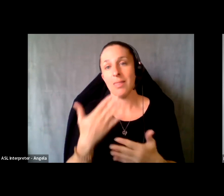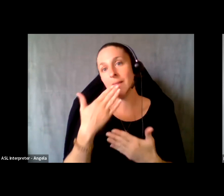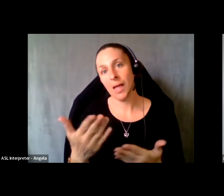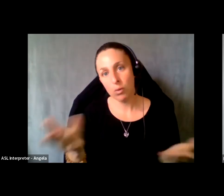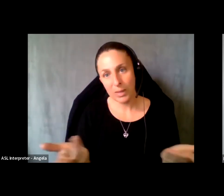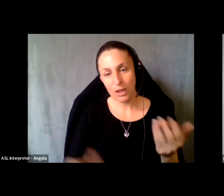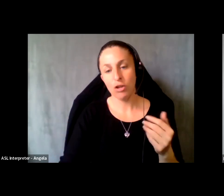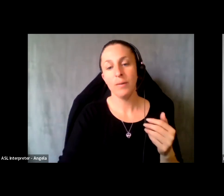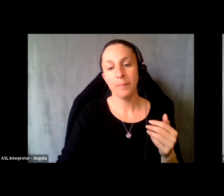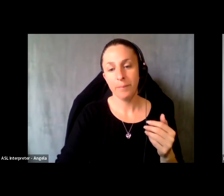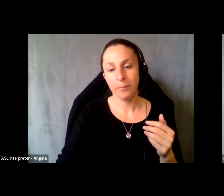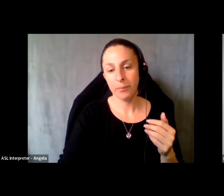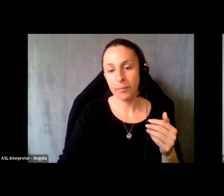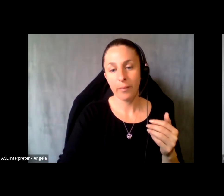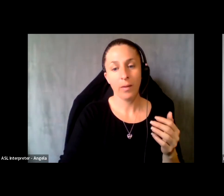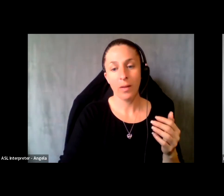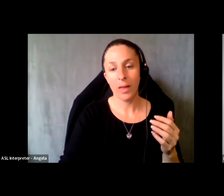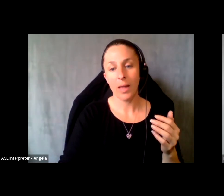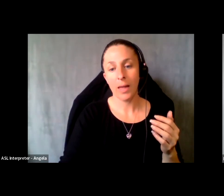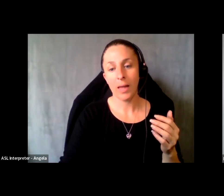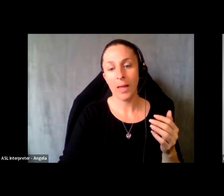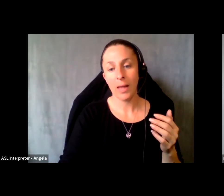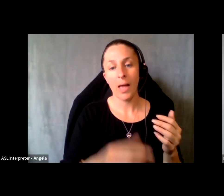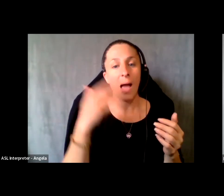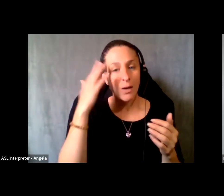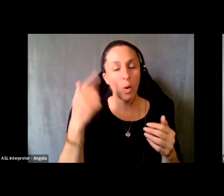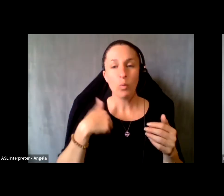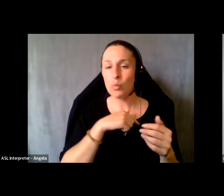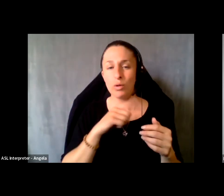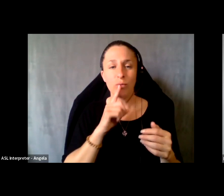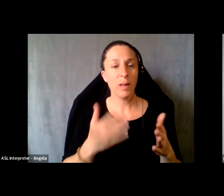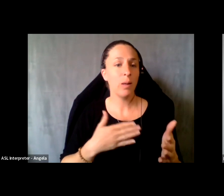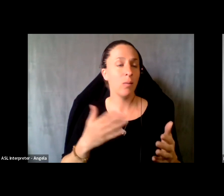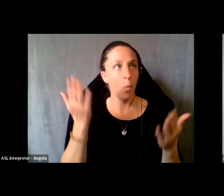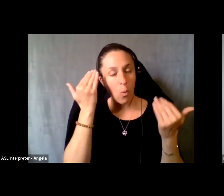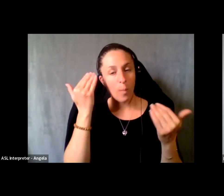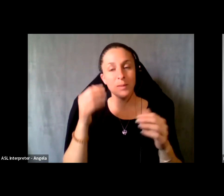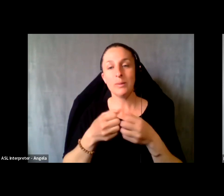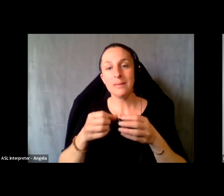here. I know we're really hoping to expand, to bring in more partners, more stakeholders,